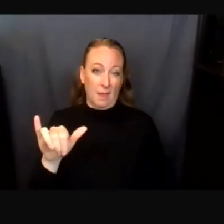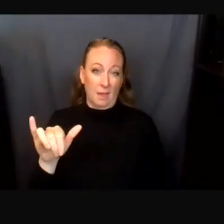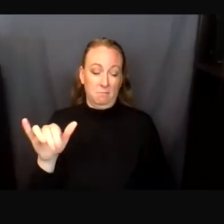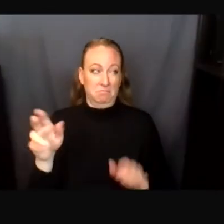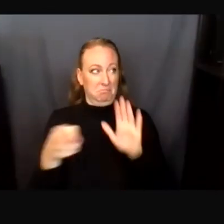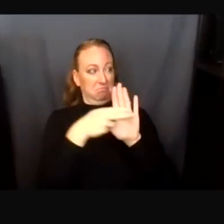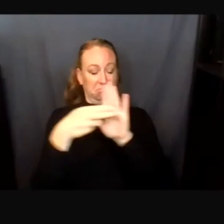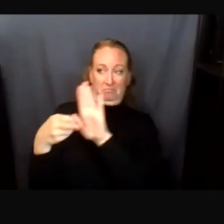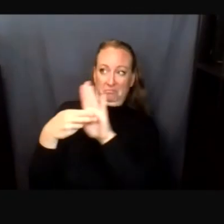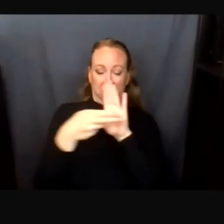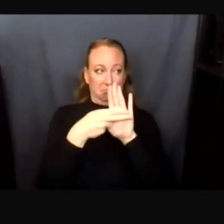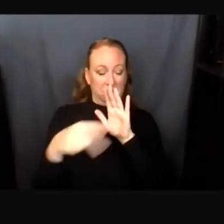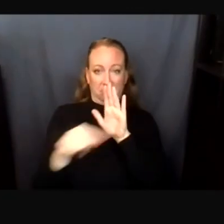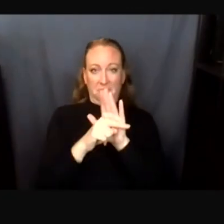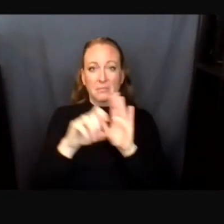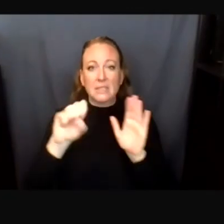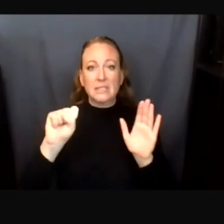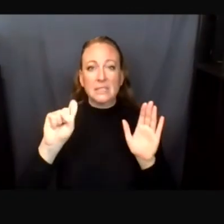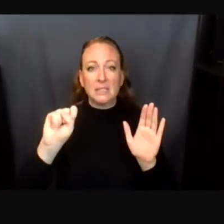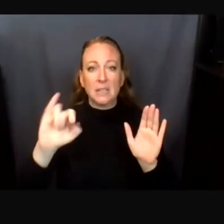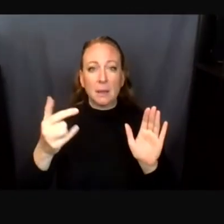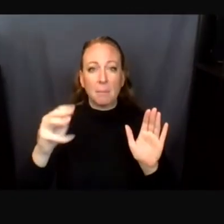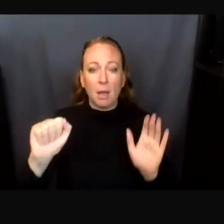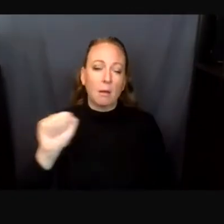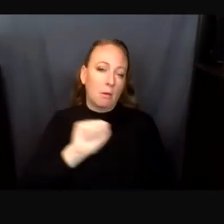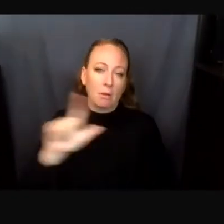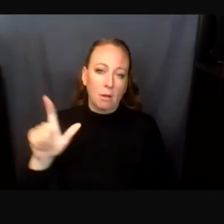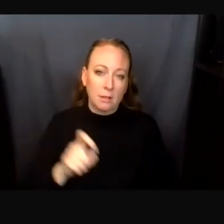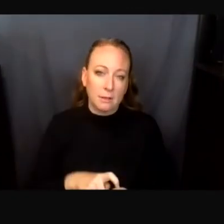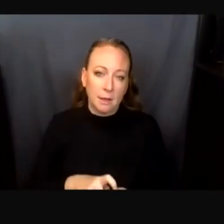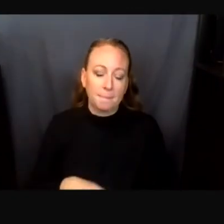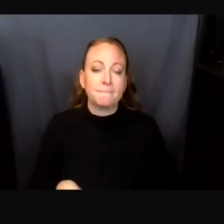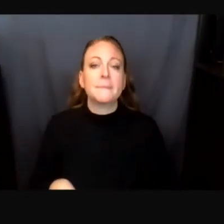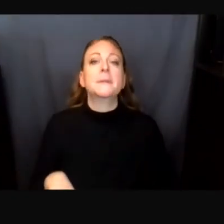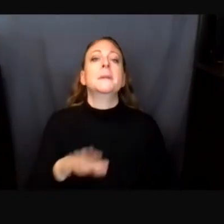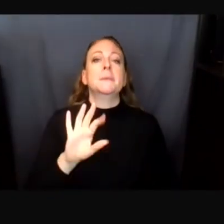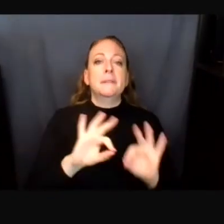My family then took me to other doctors after that